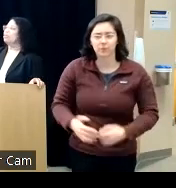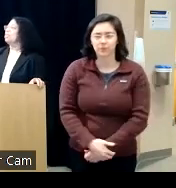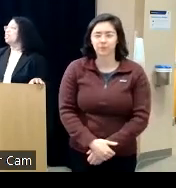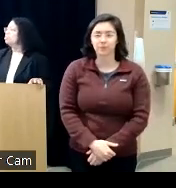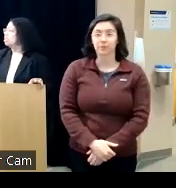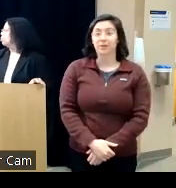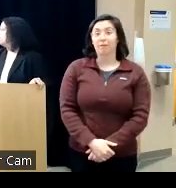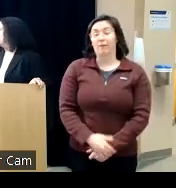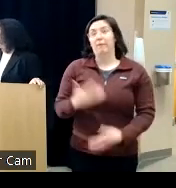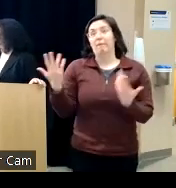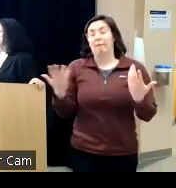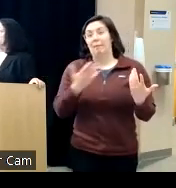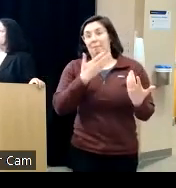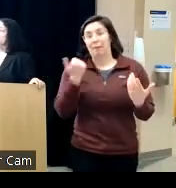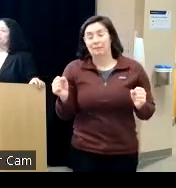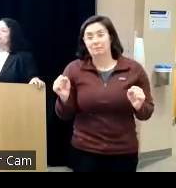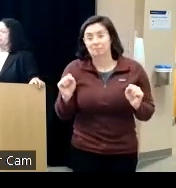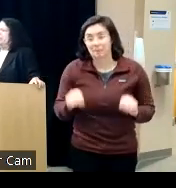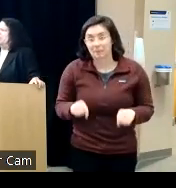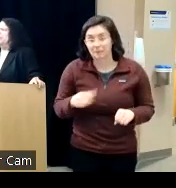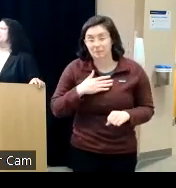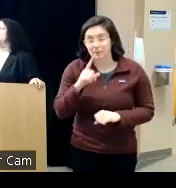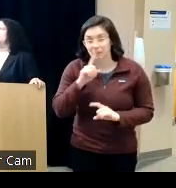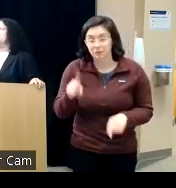probably in the best way possible um I mean